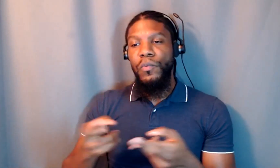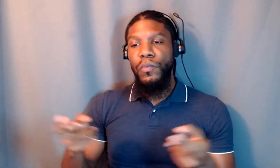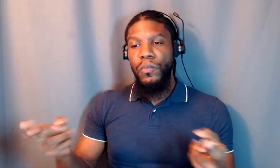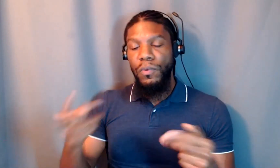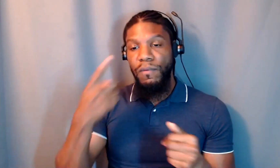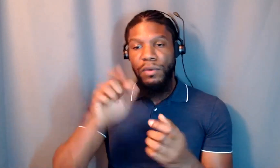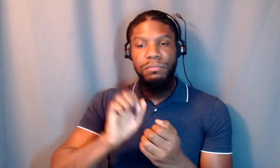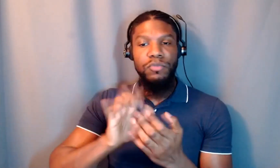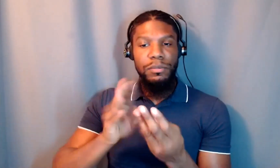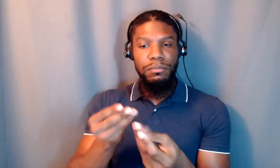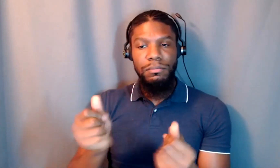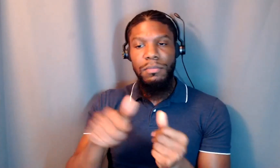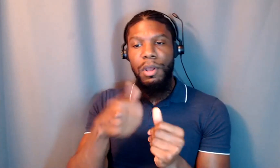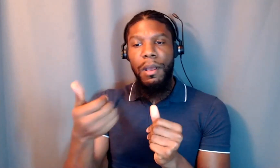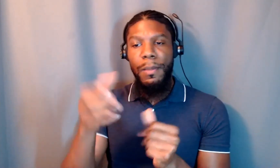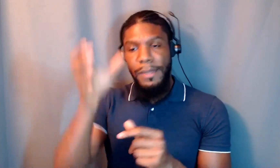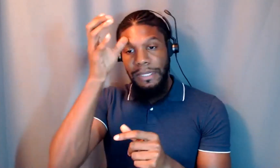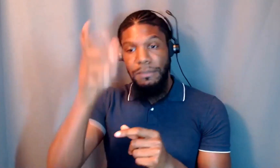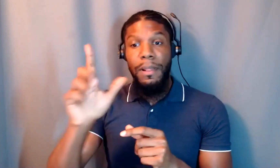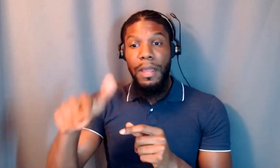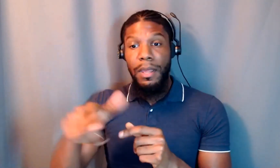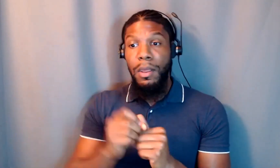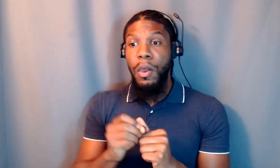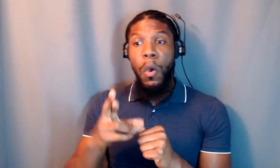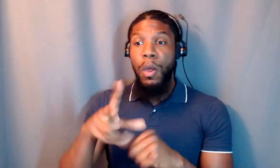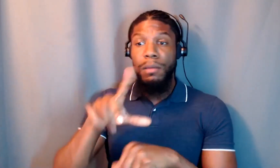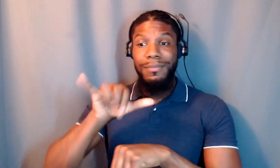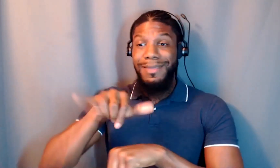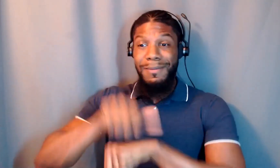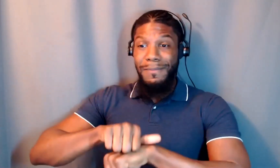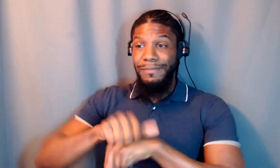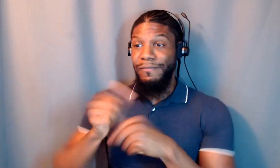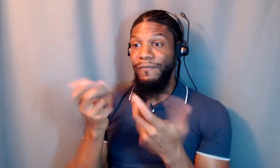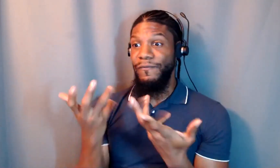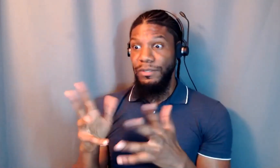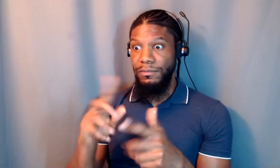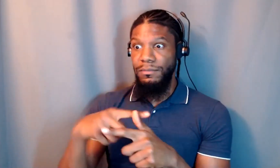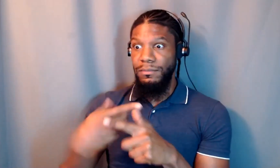or invite the person to return, whether in-person, synchronous, or asynchronous.